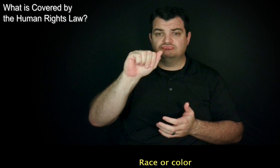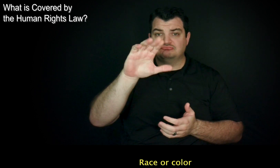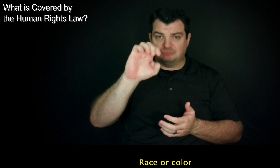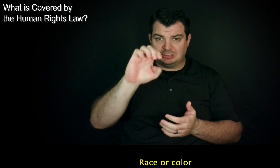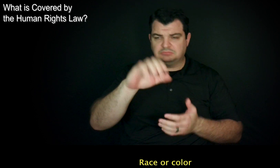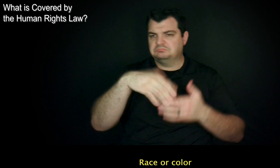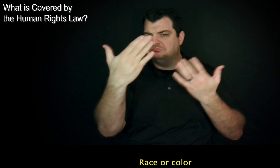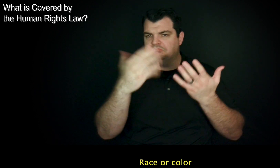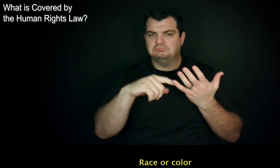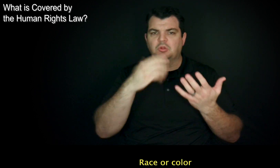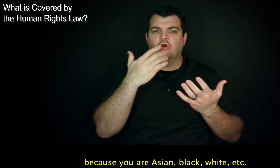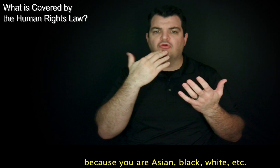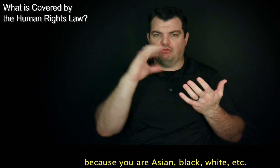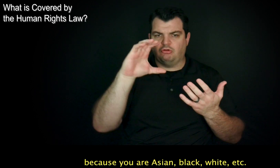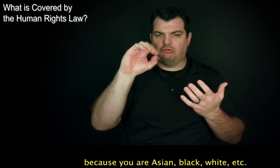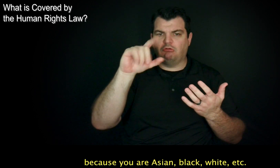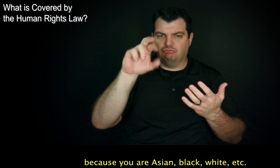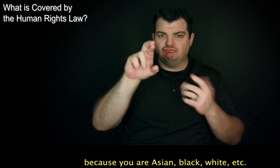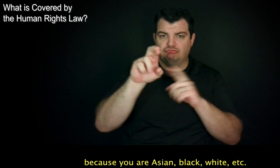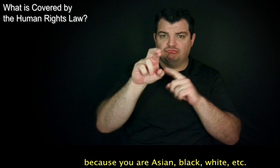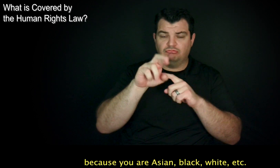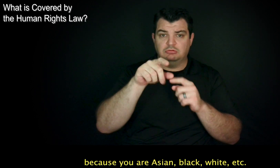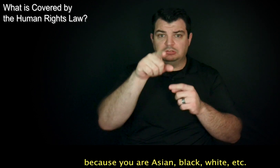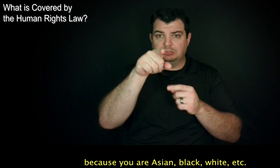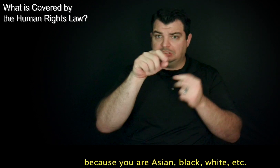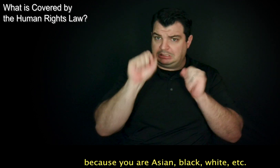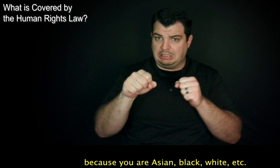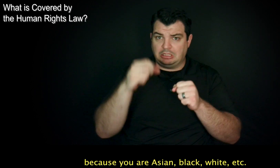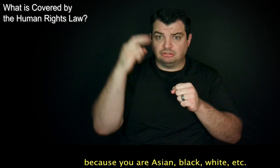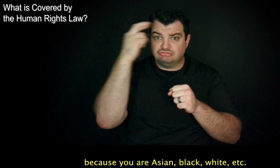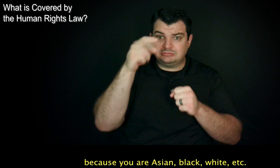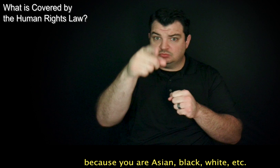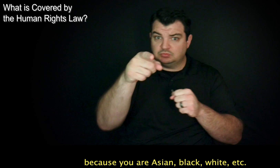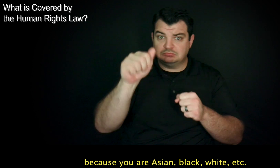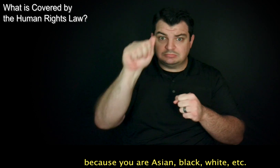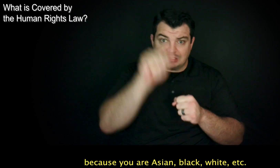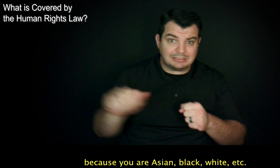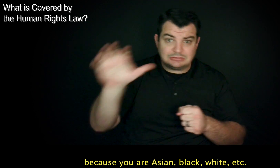Race or color because you are Asian, black, white, etc.